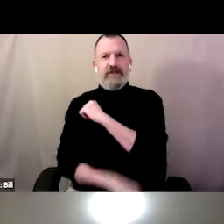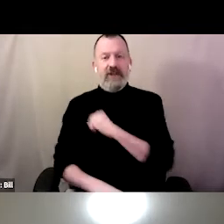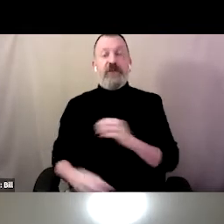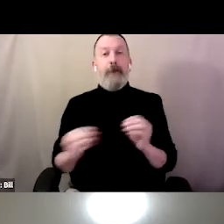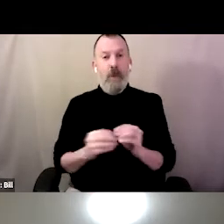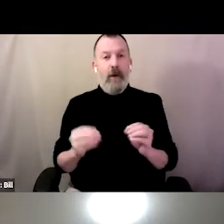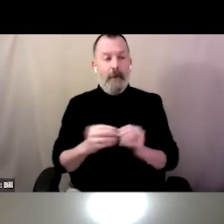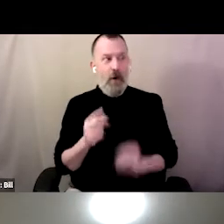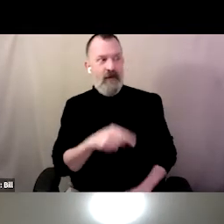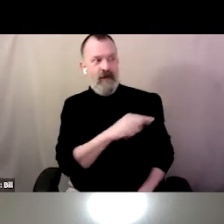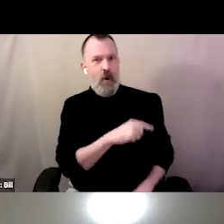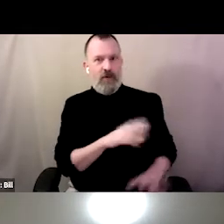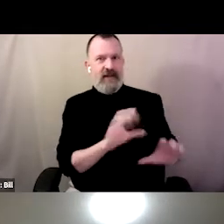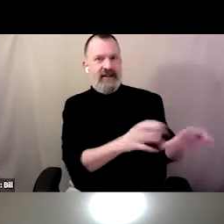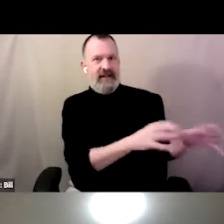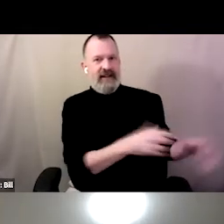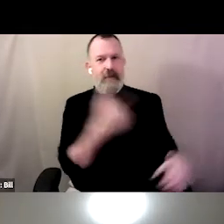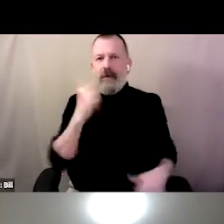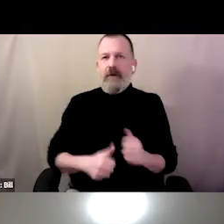because here's the thing most people don't realize about treasury department.